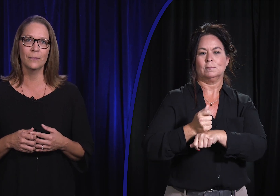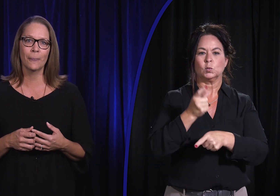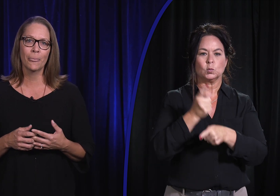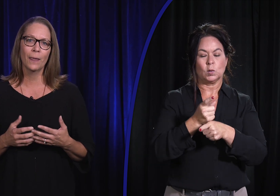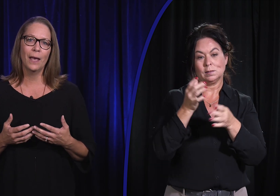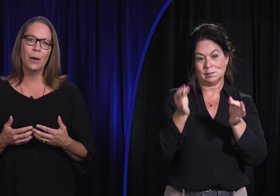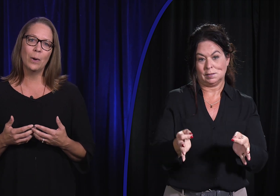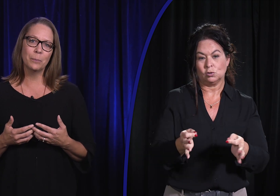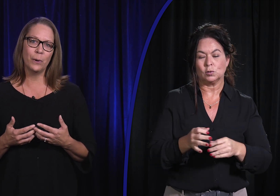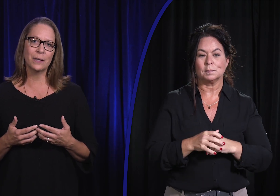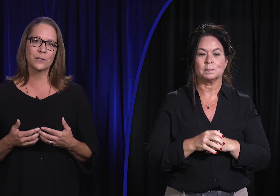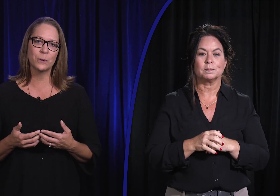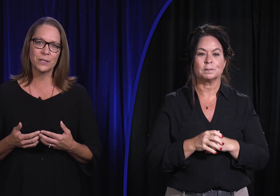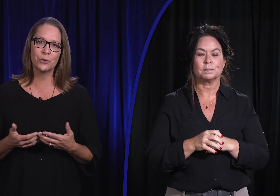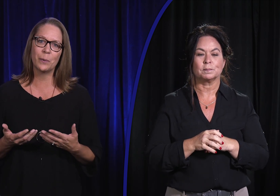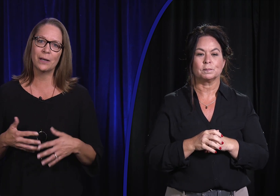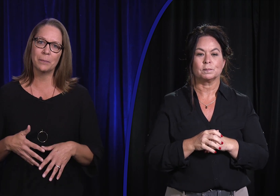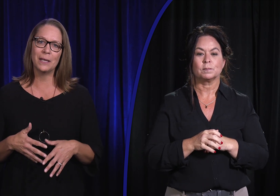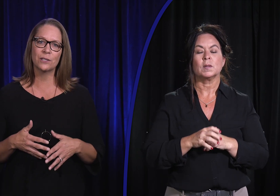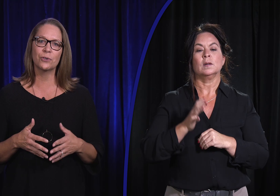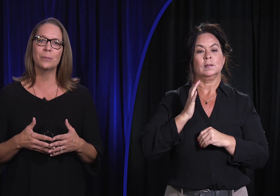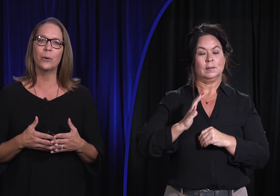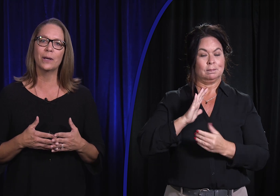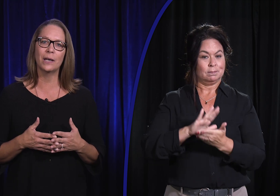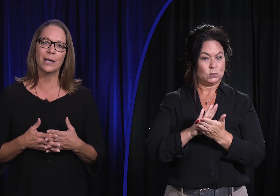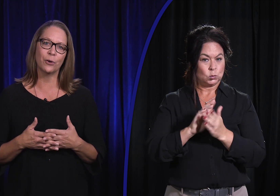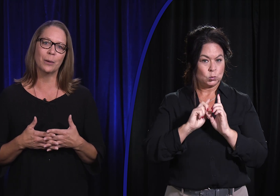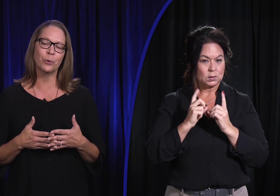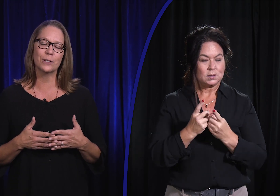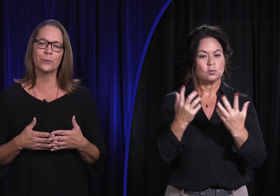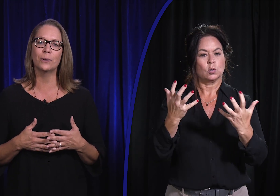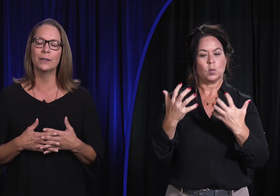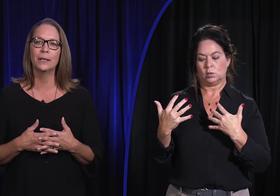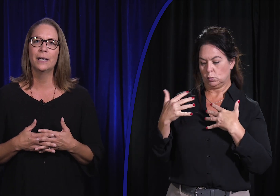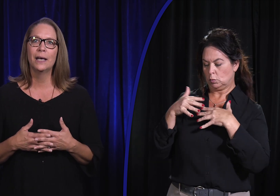At one point, the school district wanted to mainstream Logan in a hearing preschool